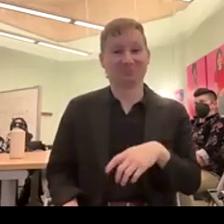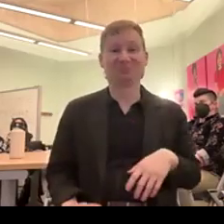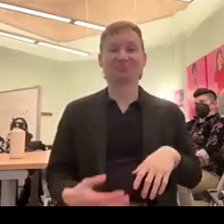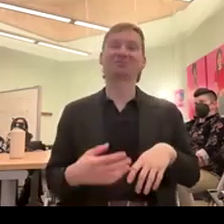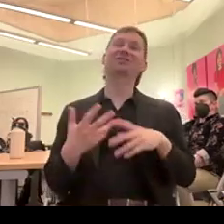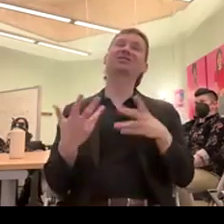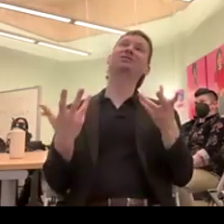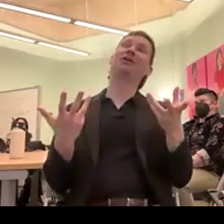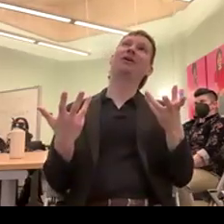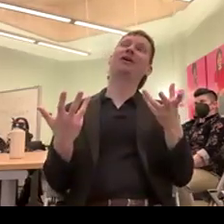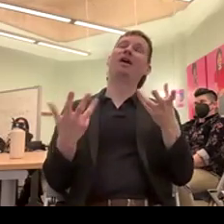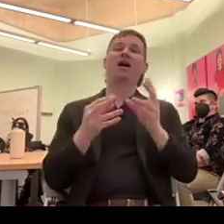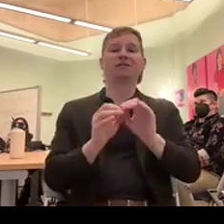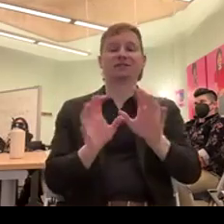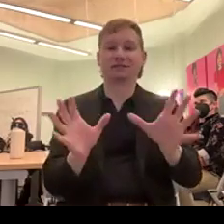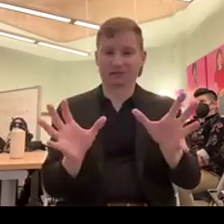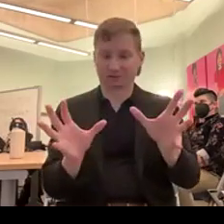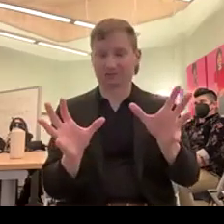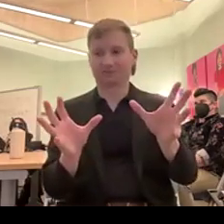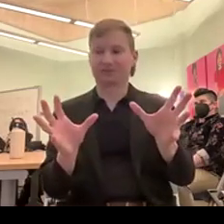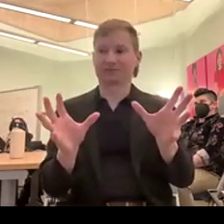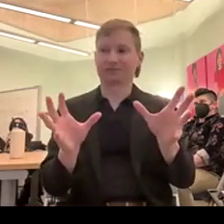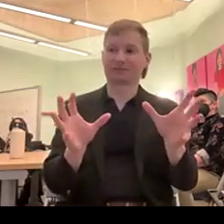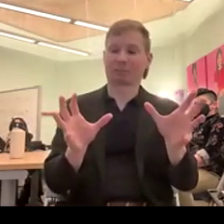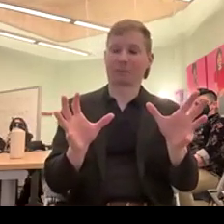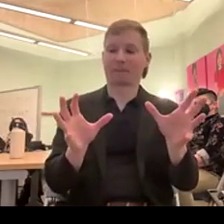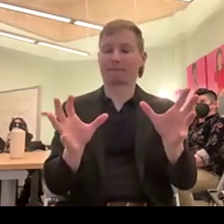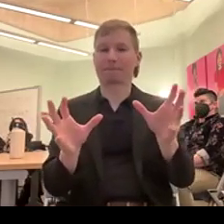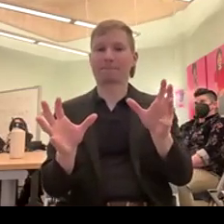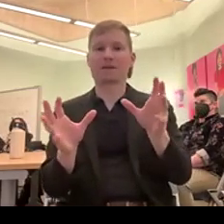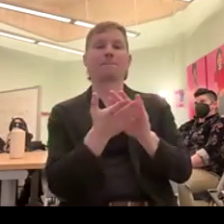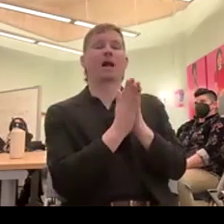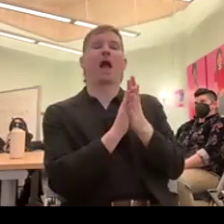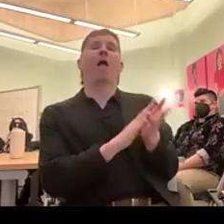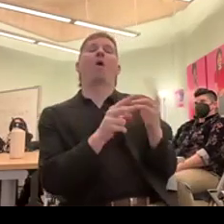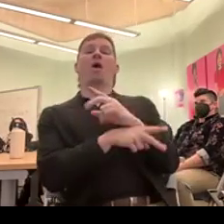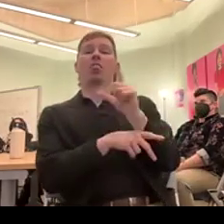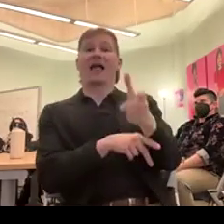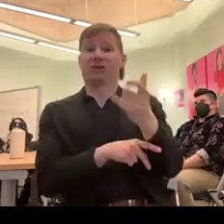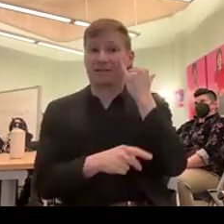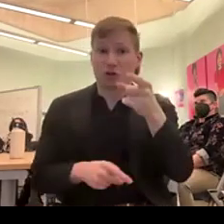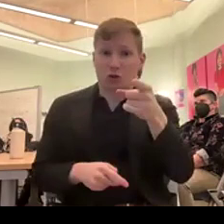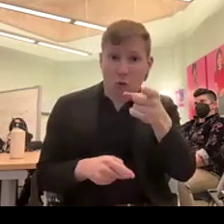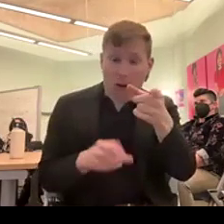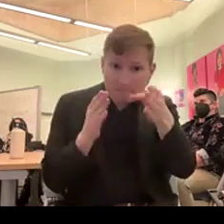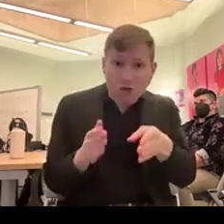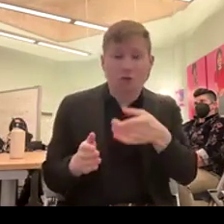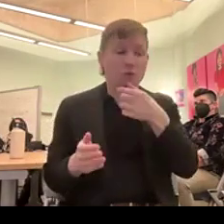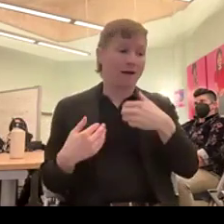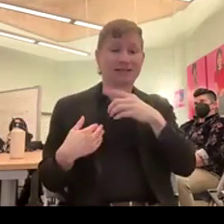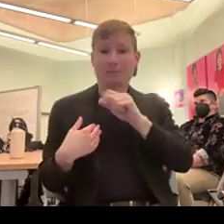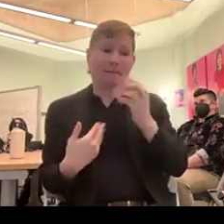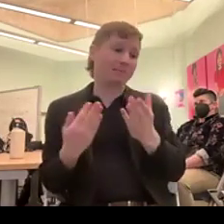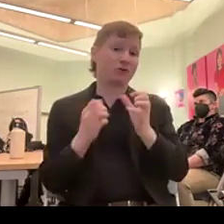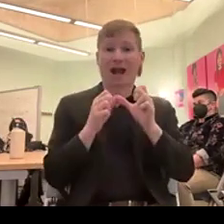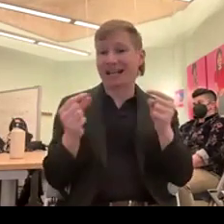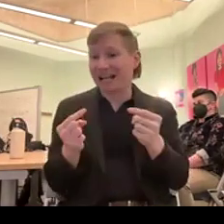You're going to experience it. And obviously it gets worse if you already are disabled,